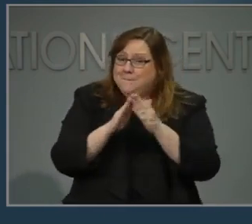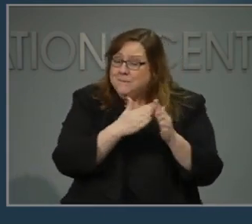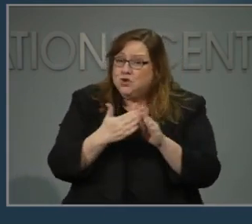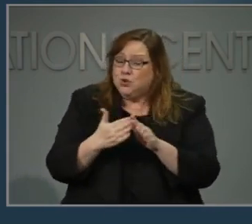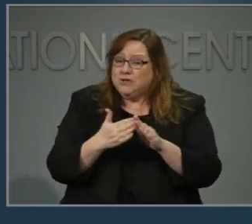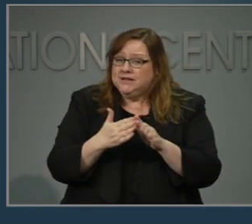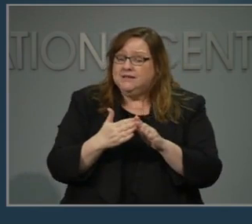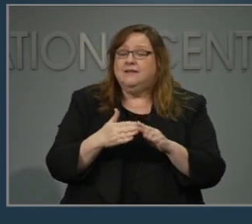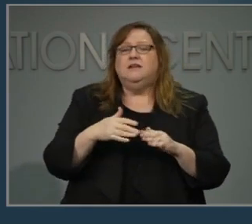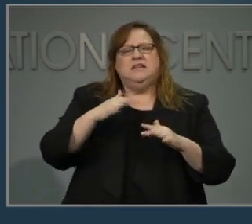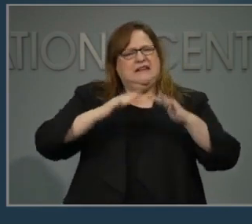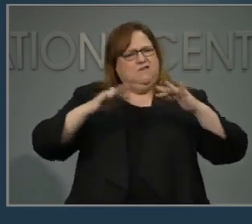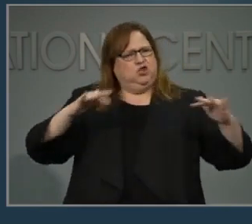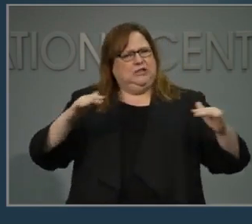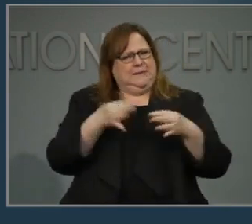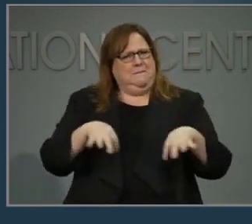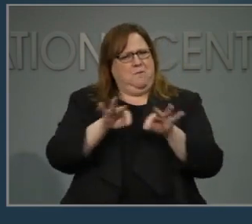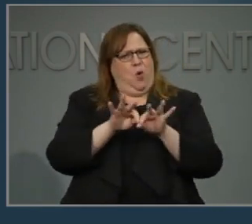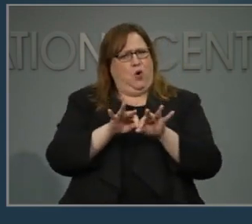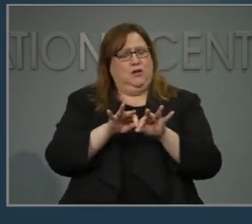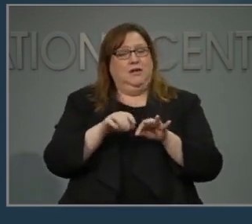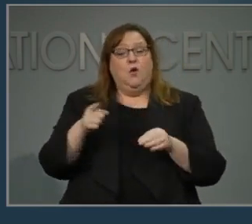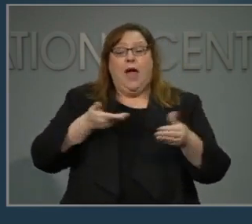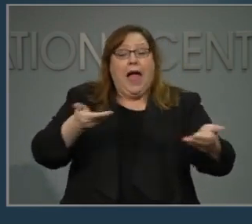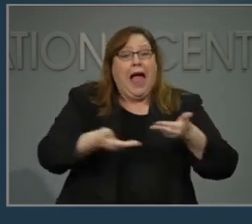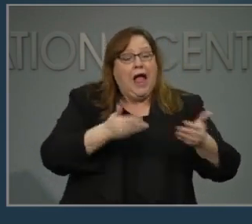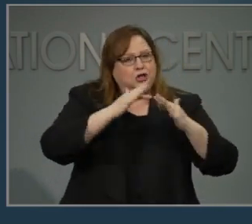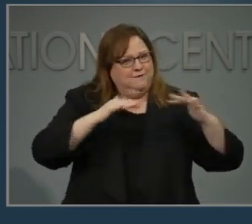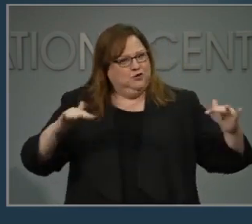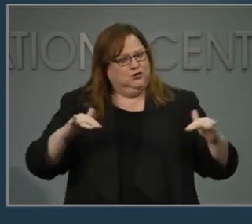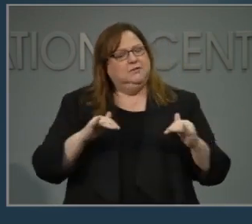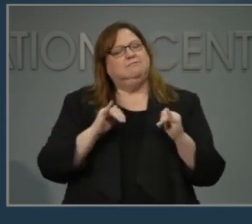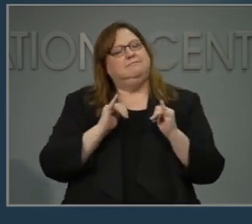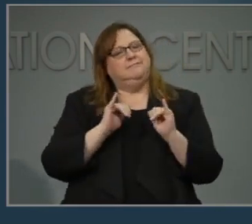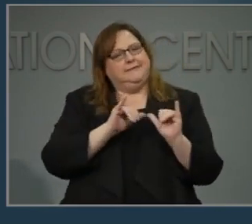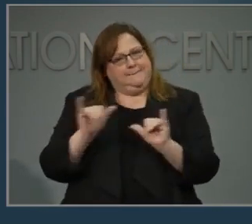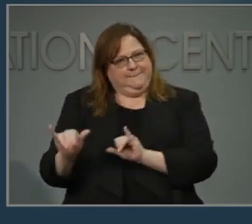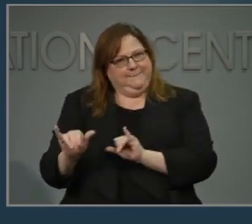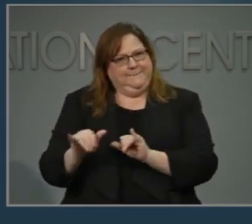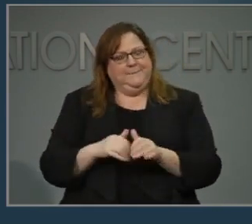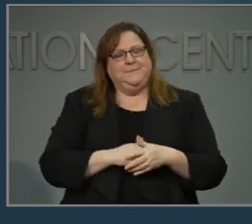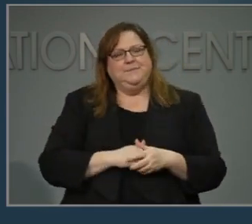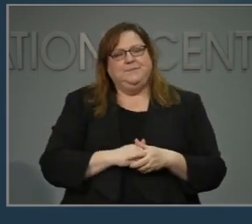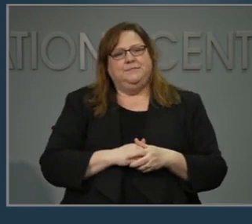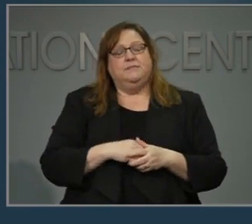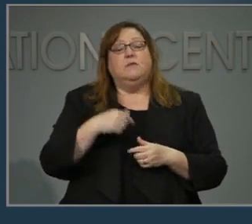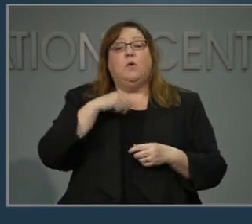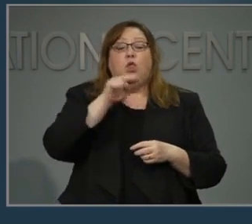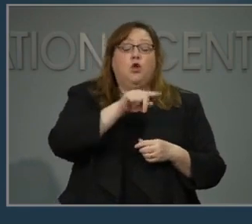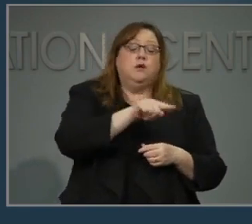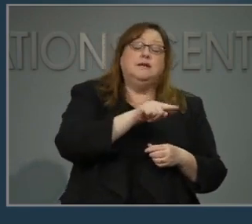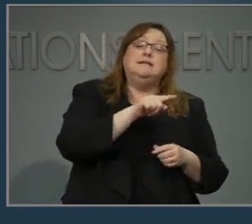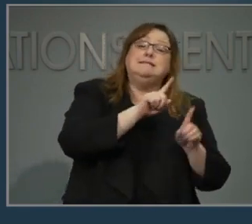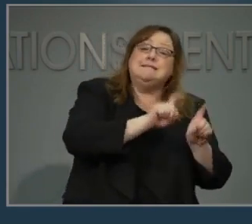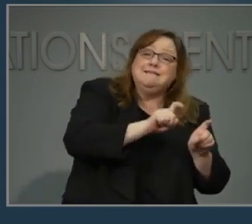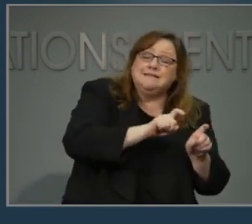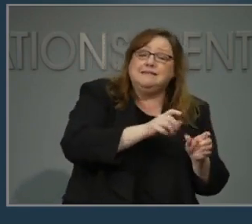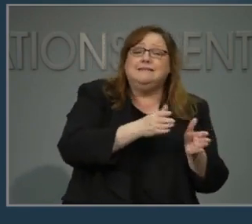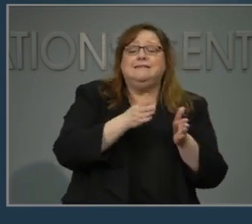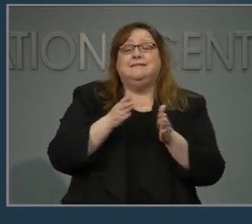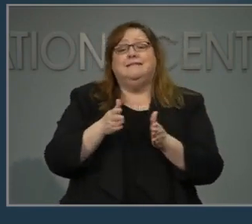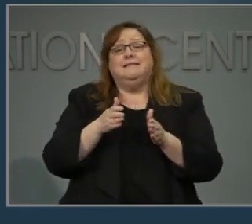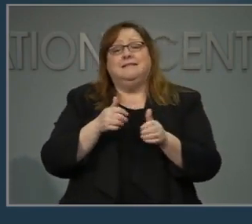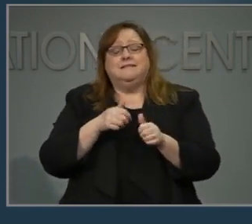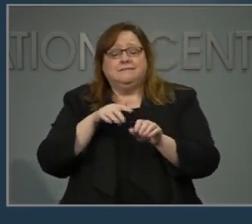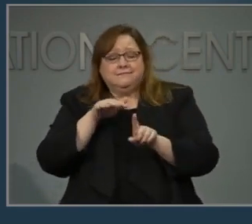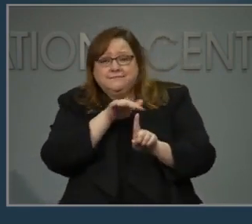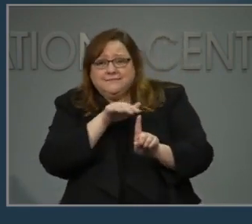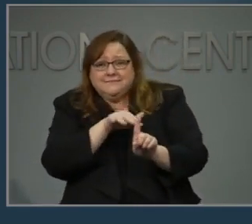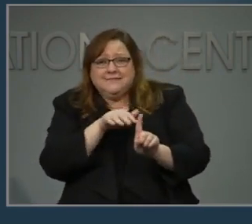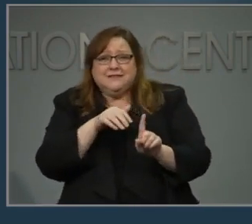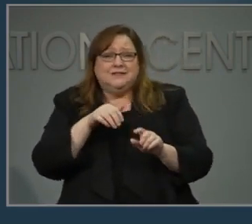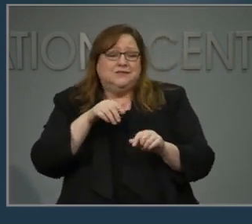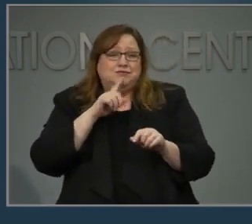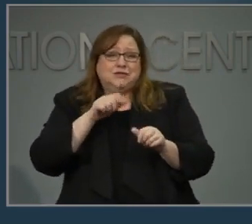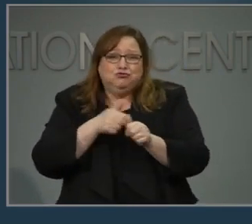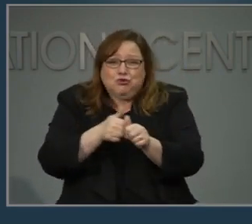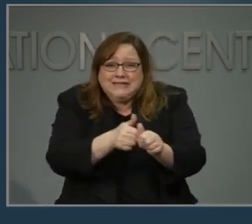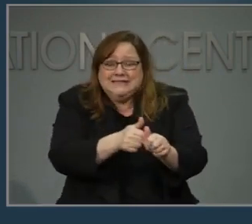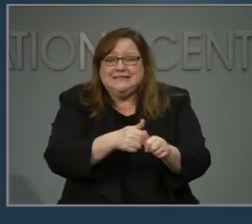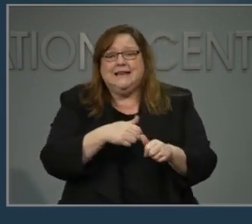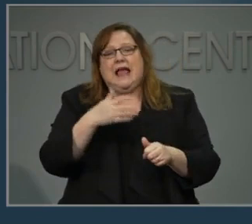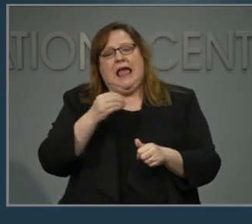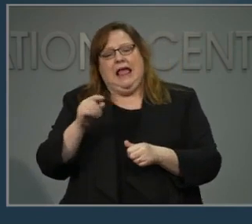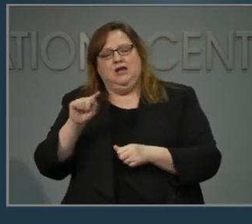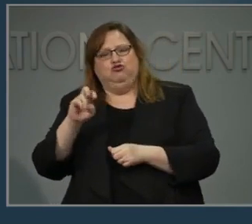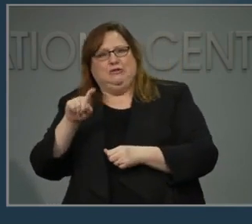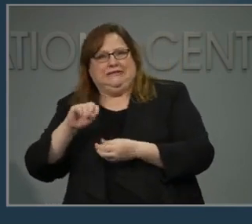THEY WILL HELP SUPPORT OUR VERY STRONG LOCAL DEPARTMEN FOLKS IN THE HEALTH DEPARTMENT WHO ARE EXPERTS AT CONTA TRACING.